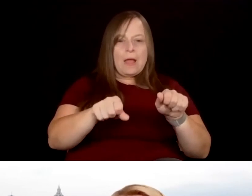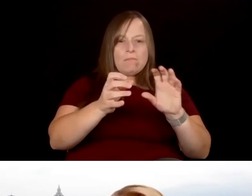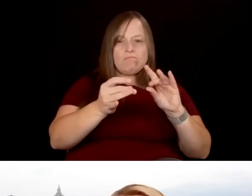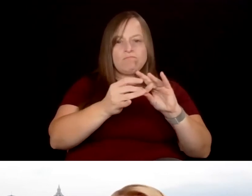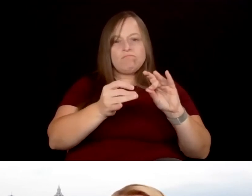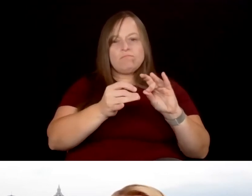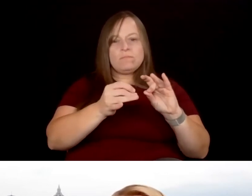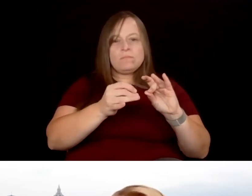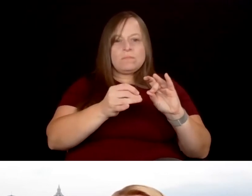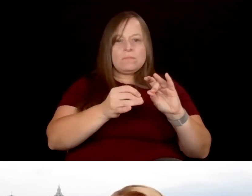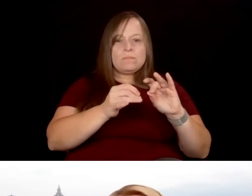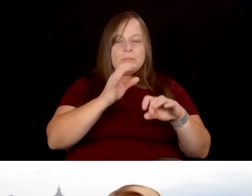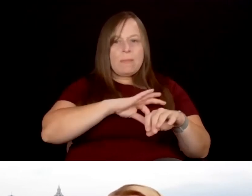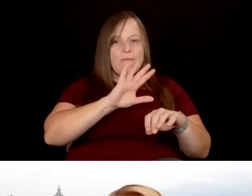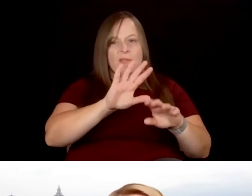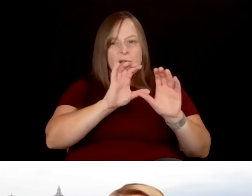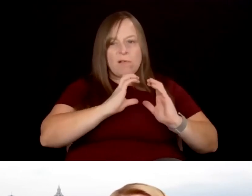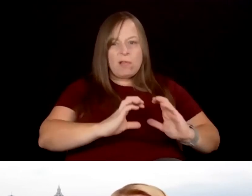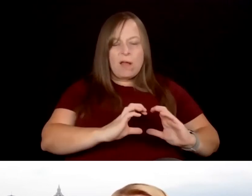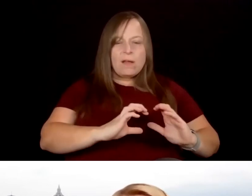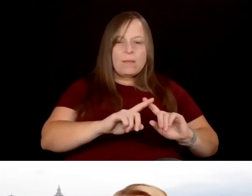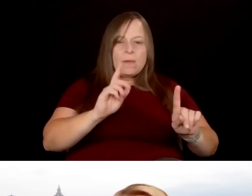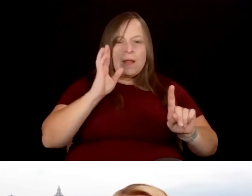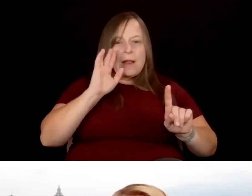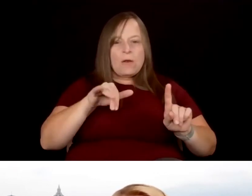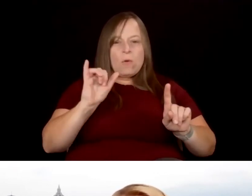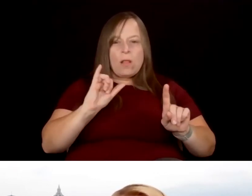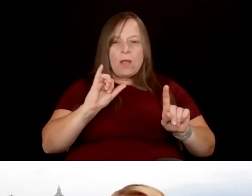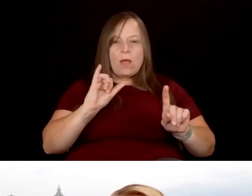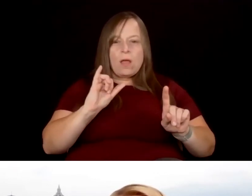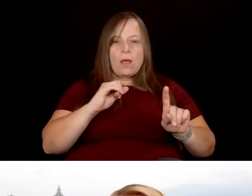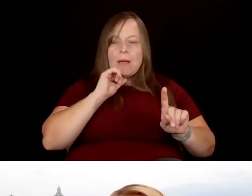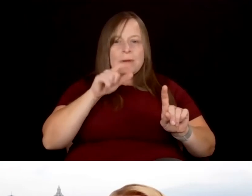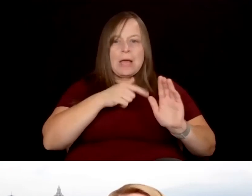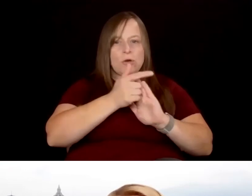it could benefit their clients. But I know like I'm not an attorney,